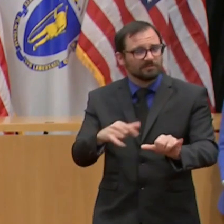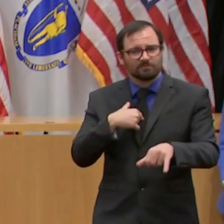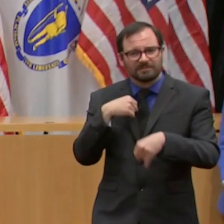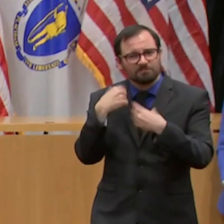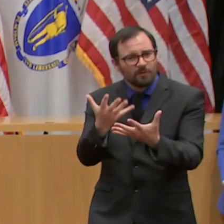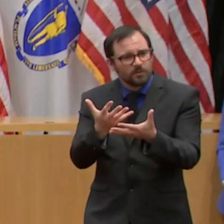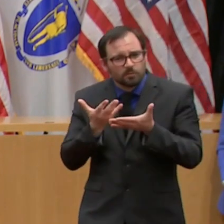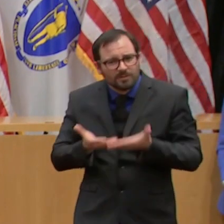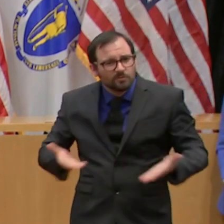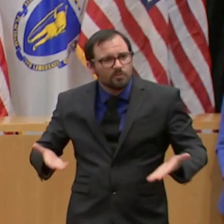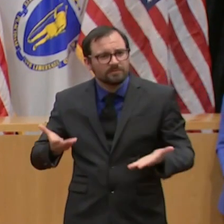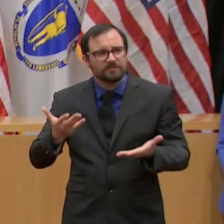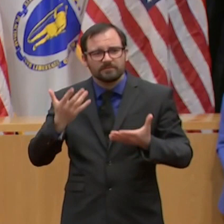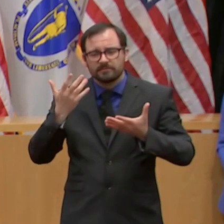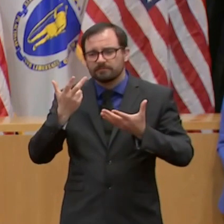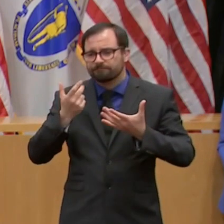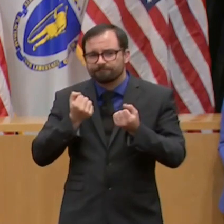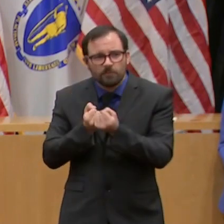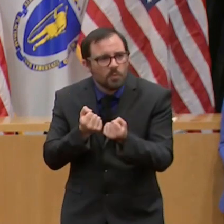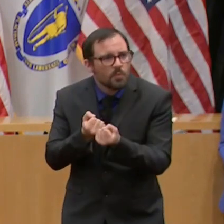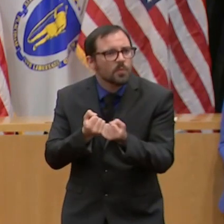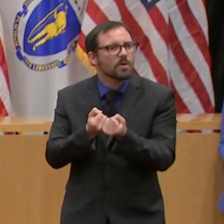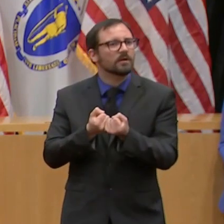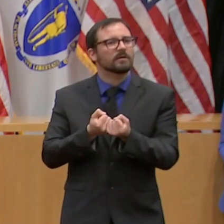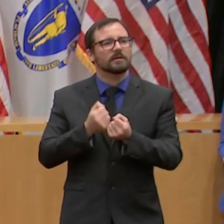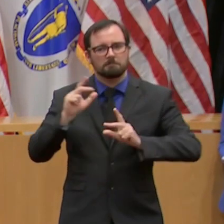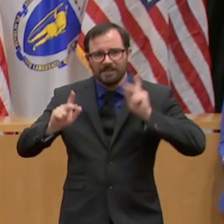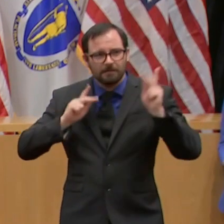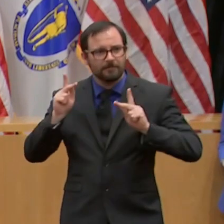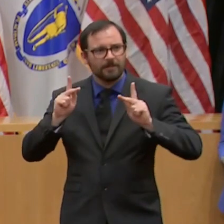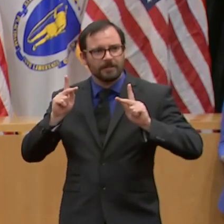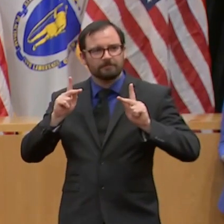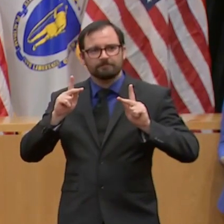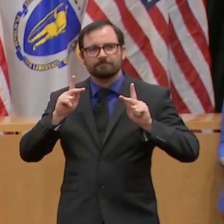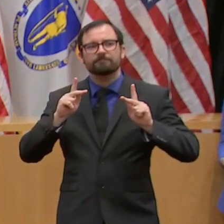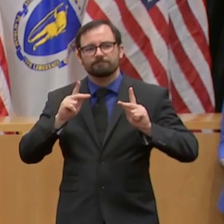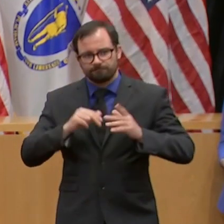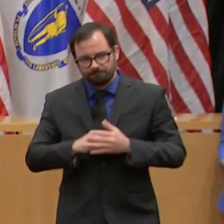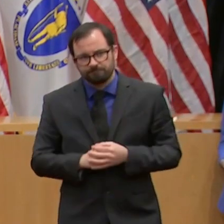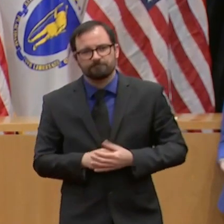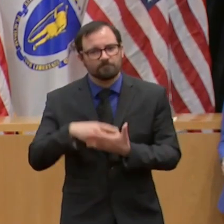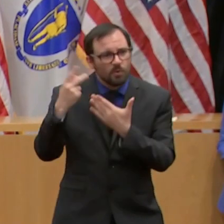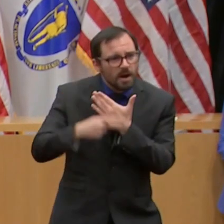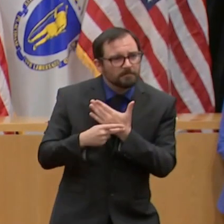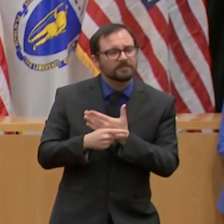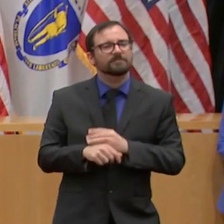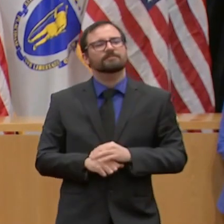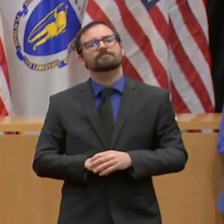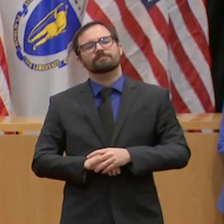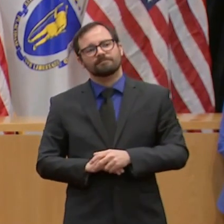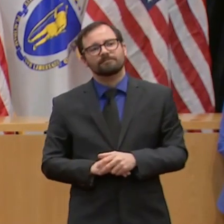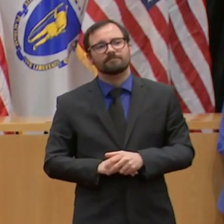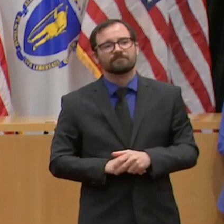AND THAT WE ARE HERE TO PROVIDE RESOURCES TO SUPPORT THEM AND TO KEEP THEM SAFE.